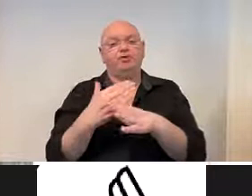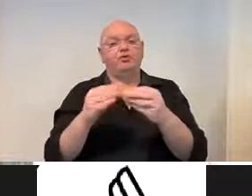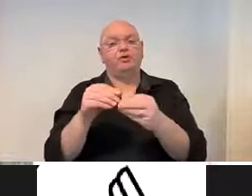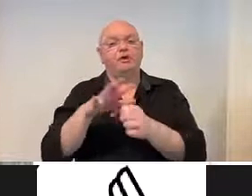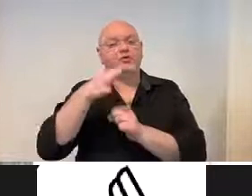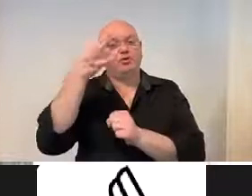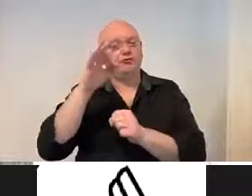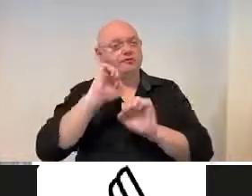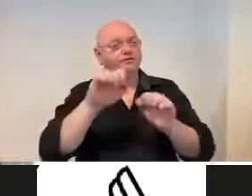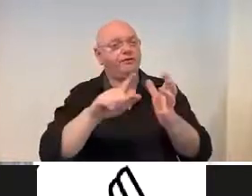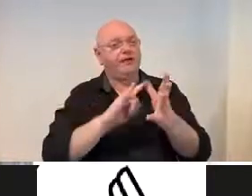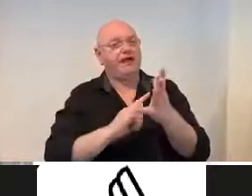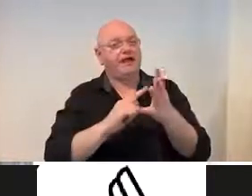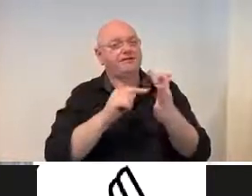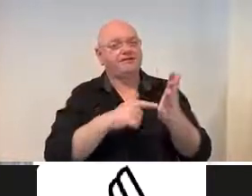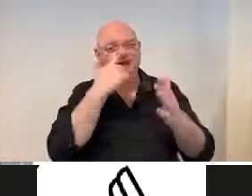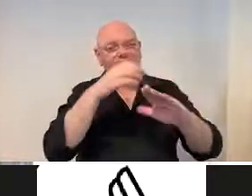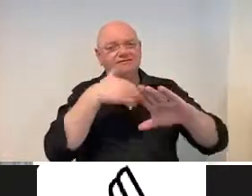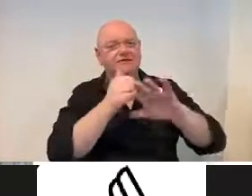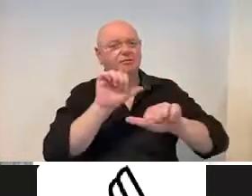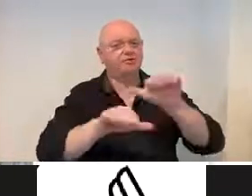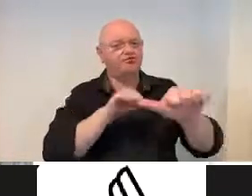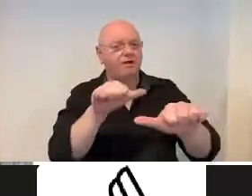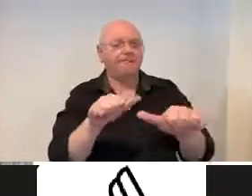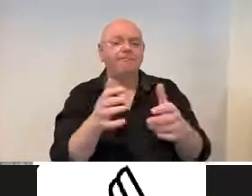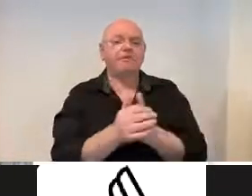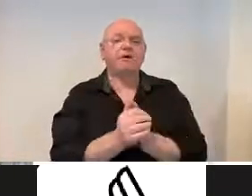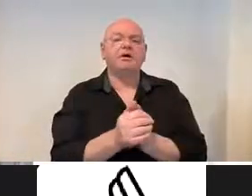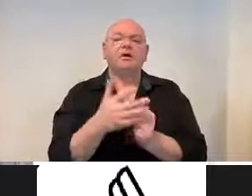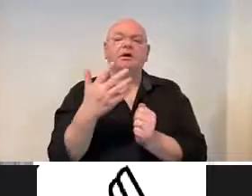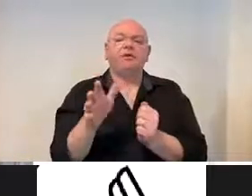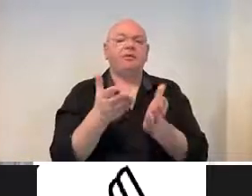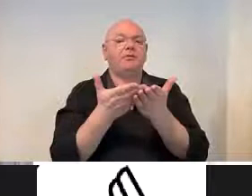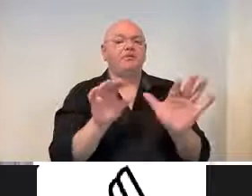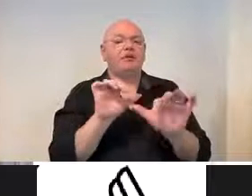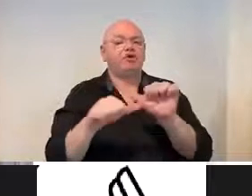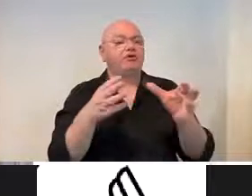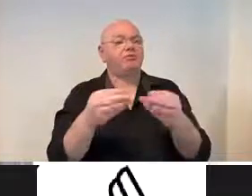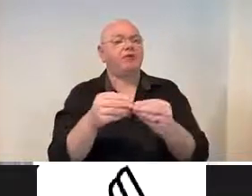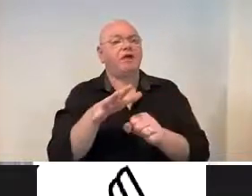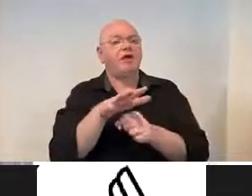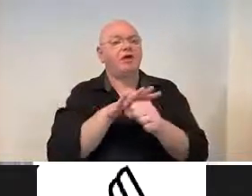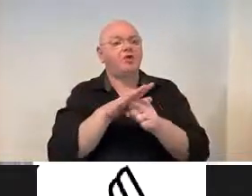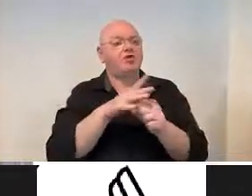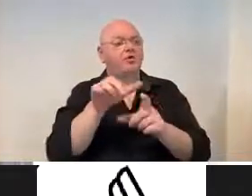She's been offered four shows. The one-to-one mentorship means she's side tracked having to do a Masters and importantly, she's staying